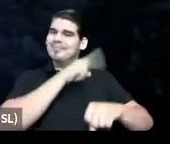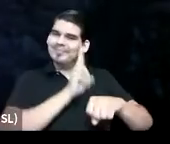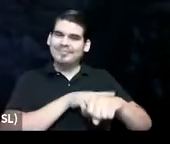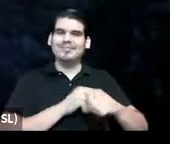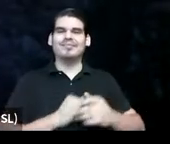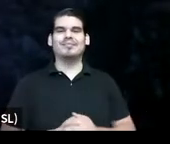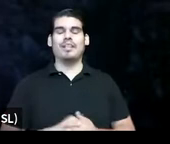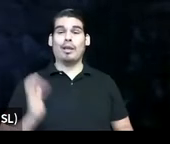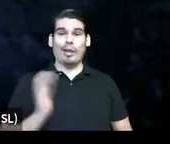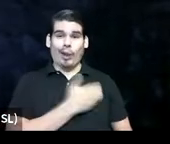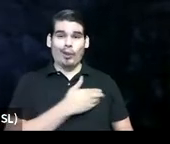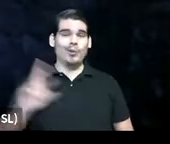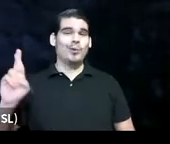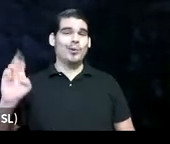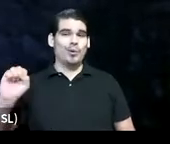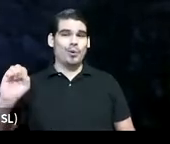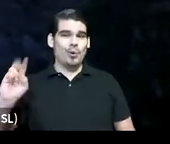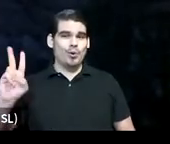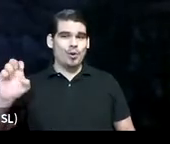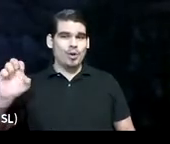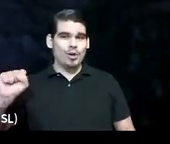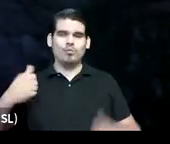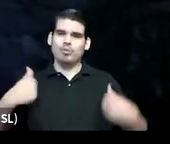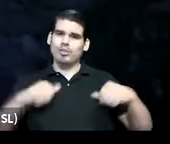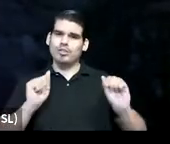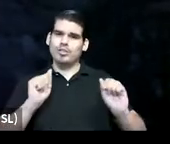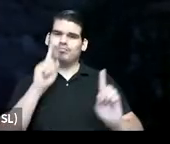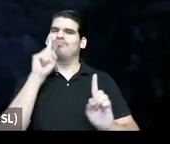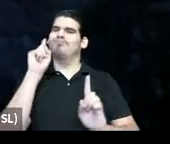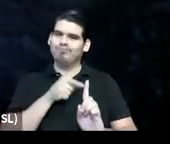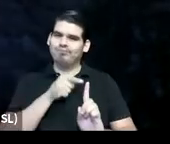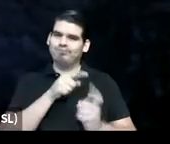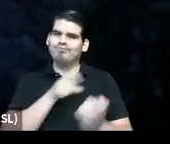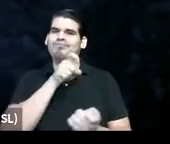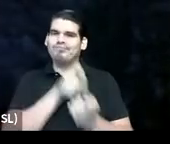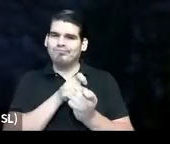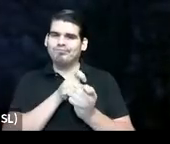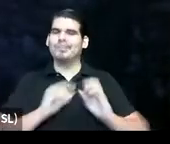to urge the SSCCC for the establishment of a natural relief